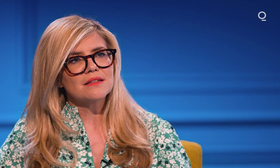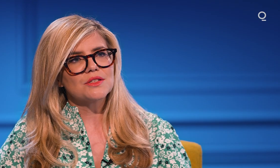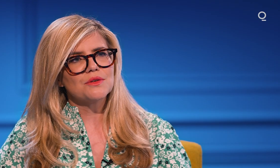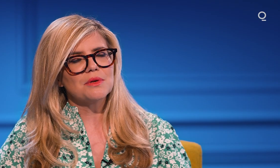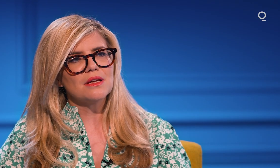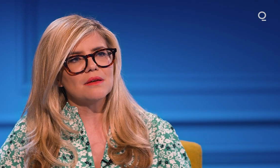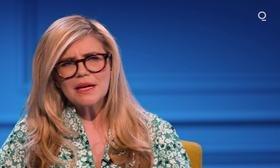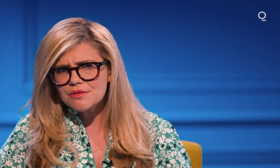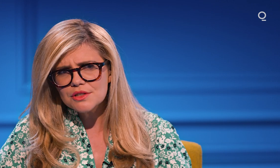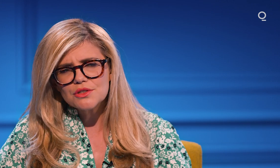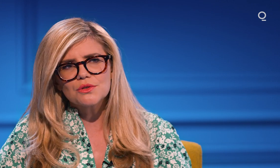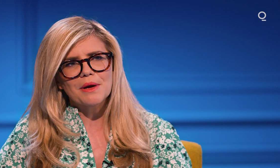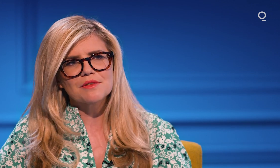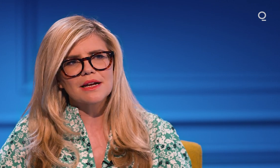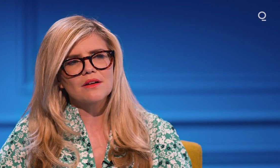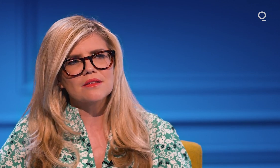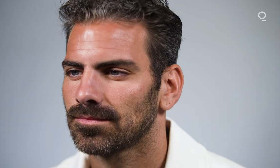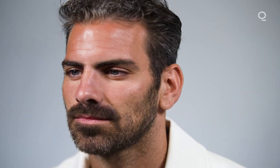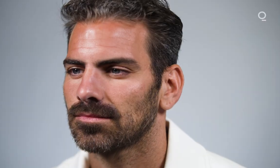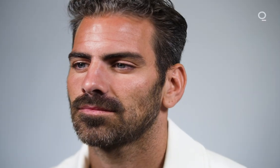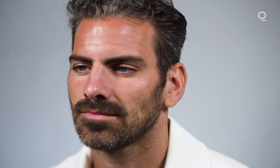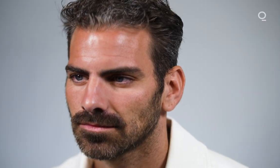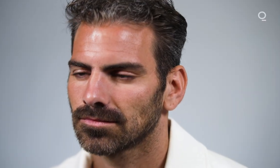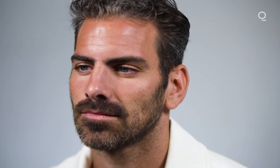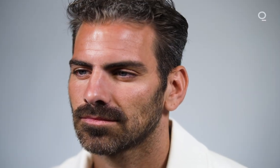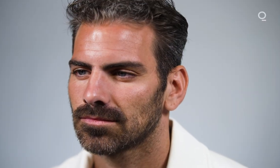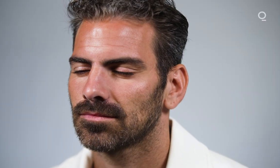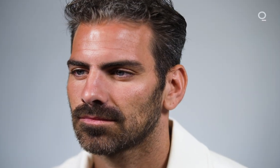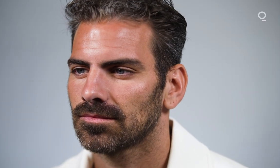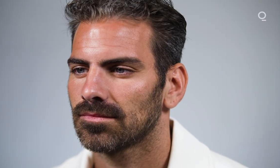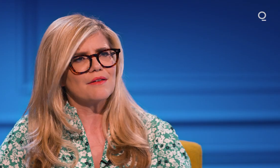to be better understood or better recognized. Are you talking about in a deaf utopia,